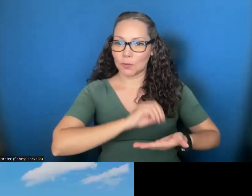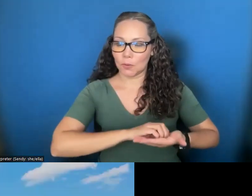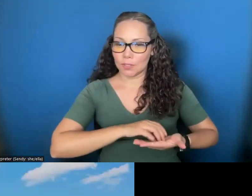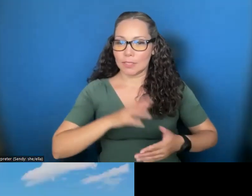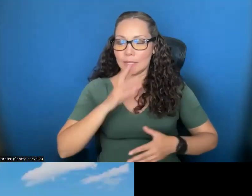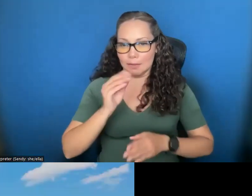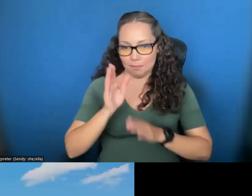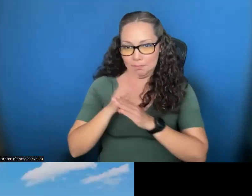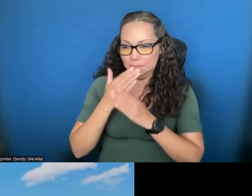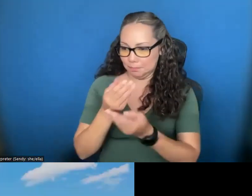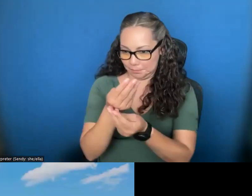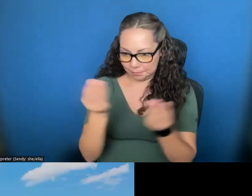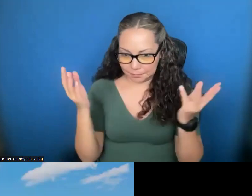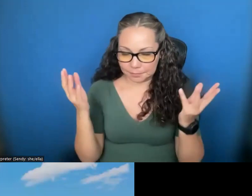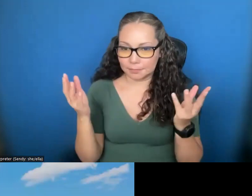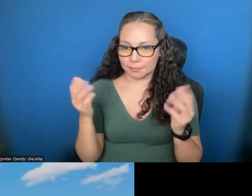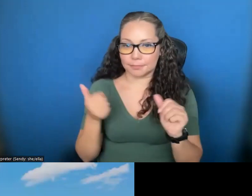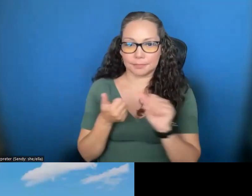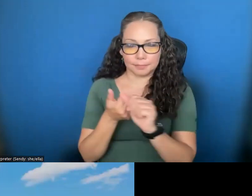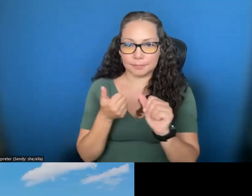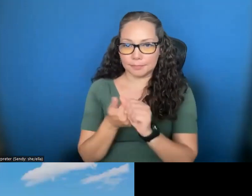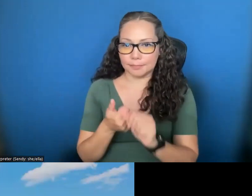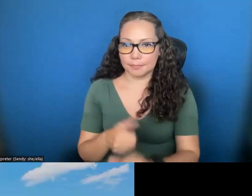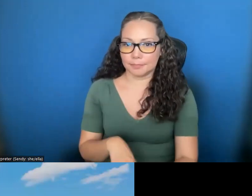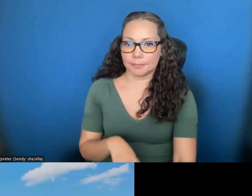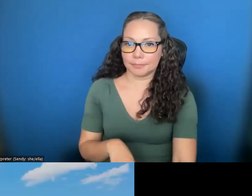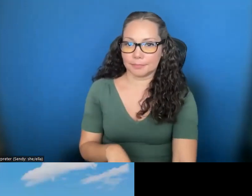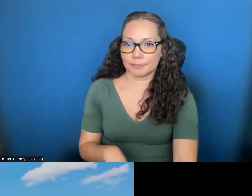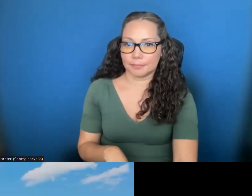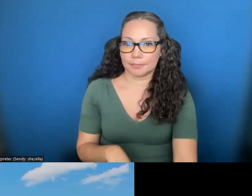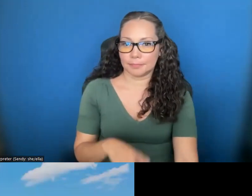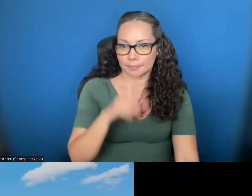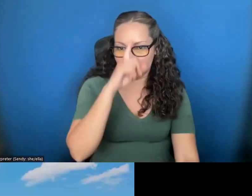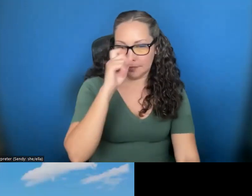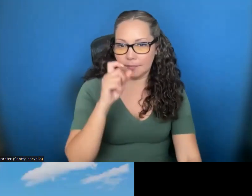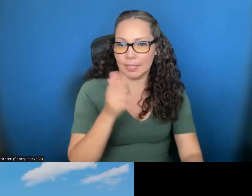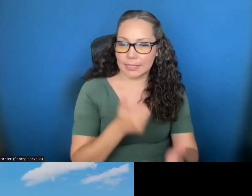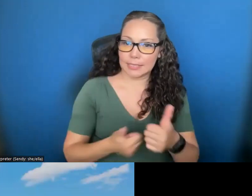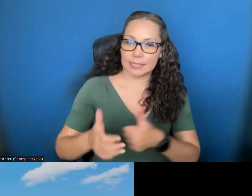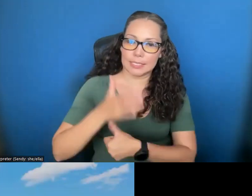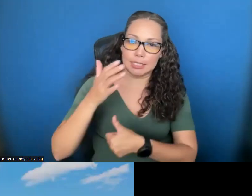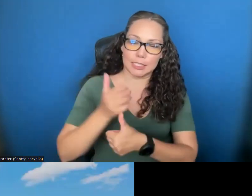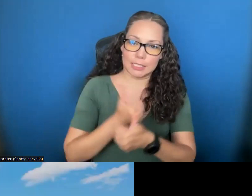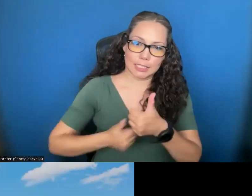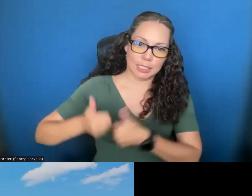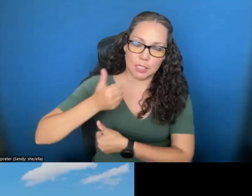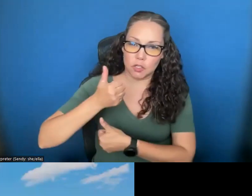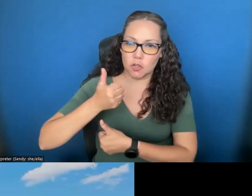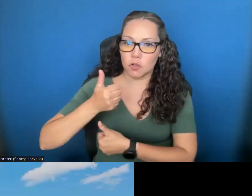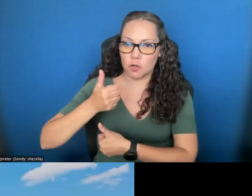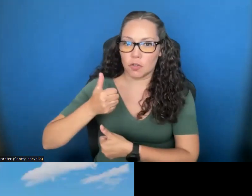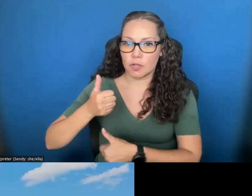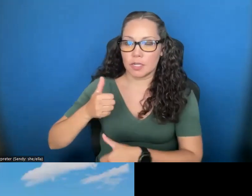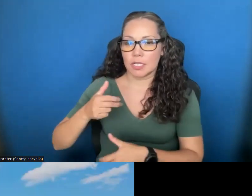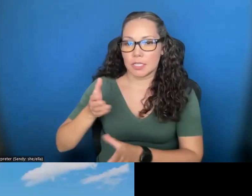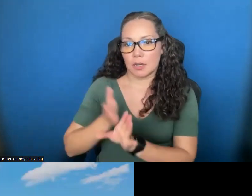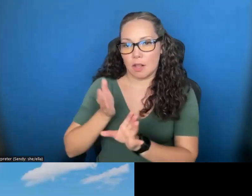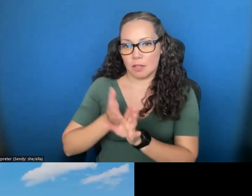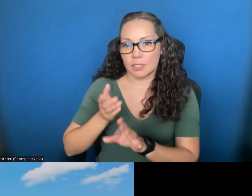you uh an update I'm Luc ezo senior psychologist supervisor out of DDS at its Sacramento office